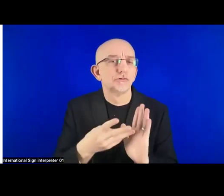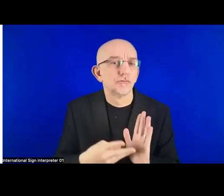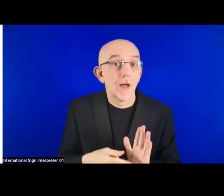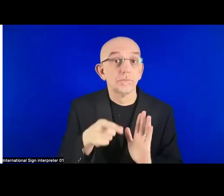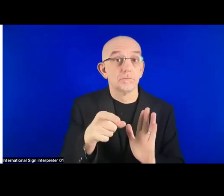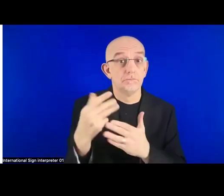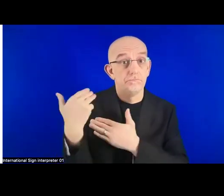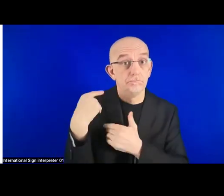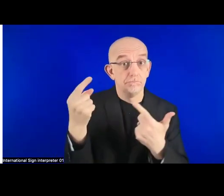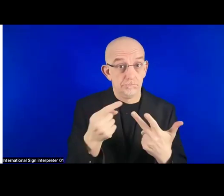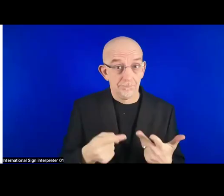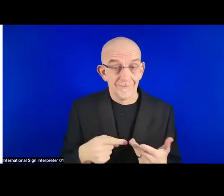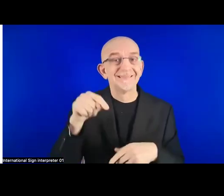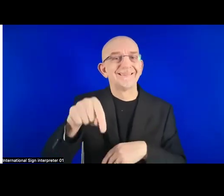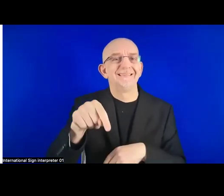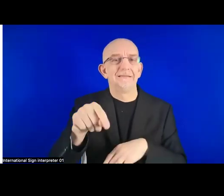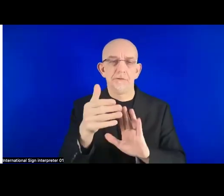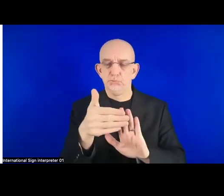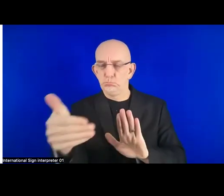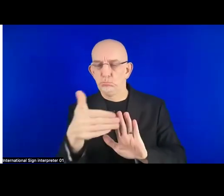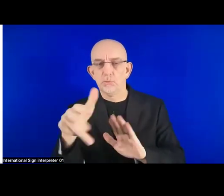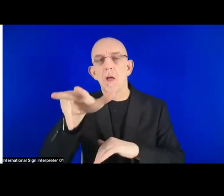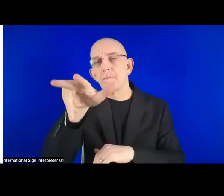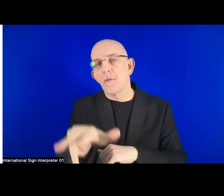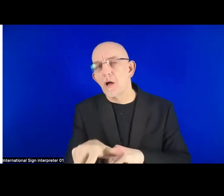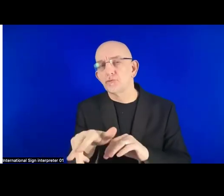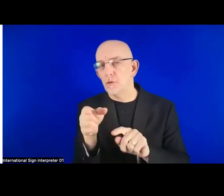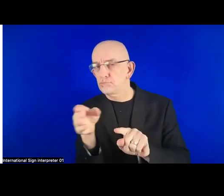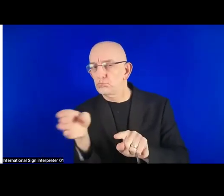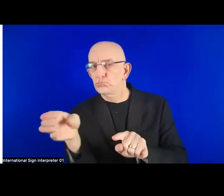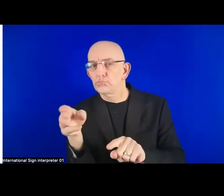application, so your application will be read by three independent international